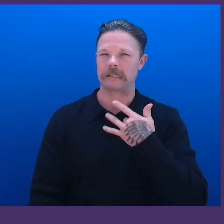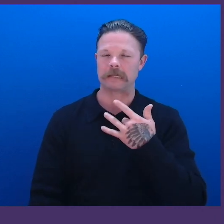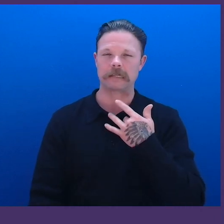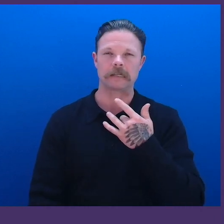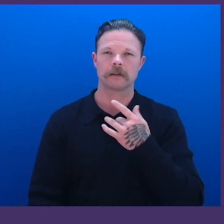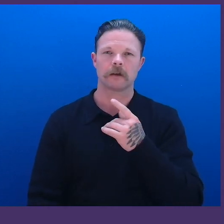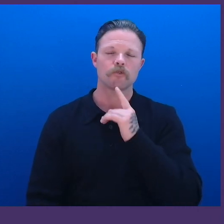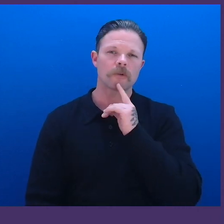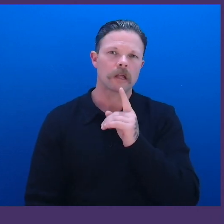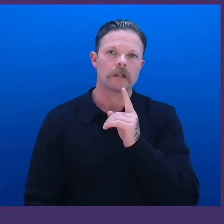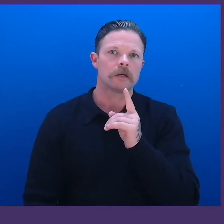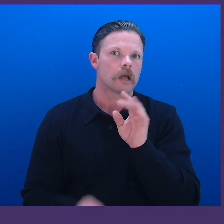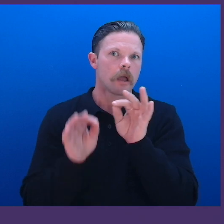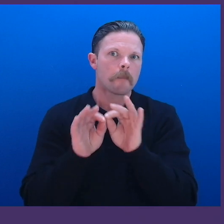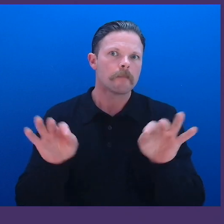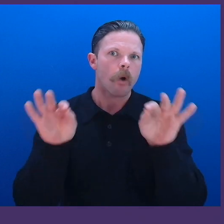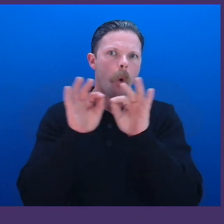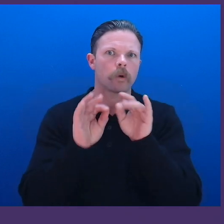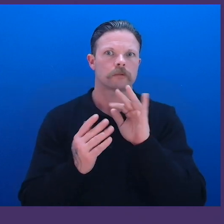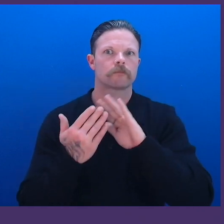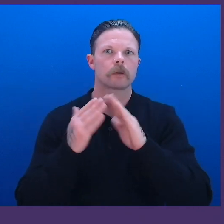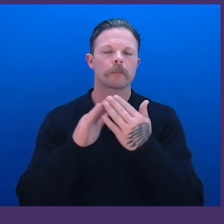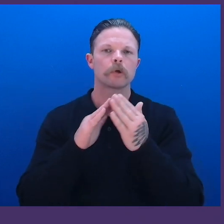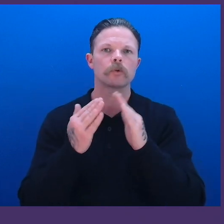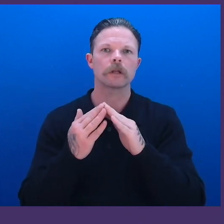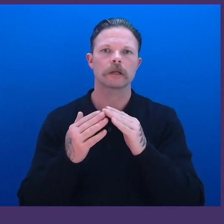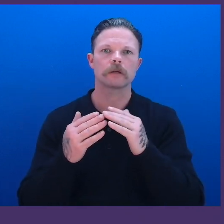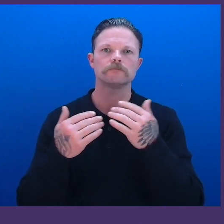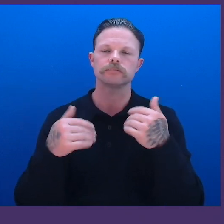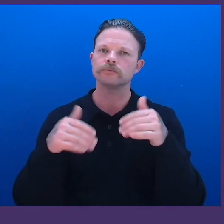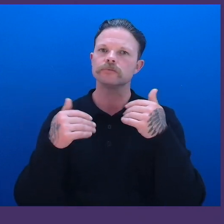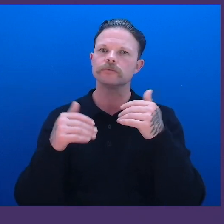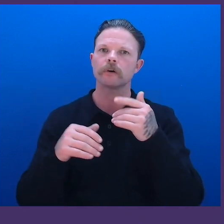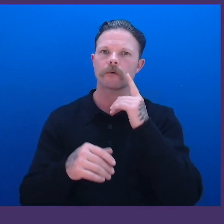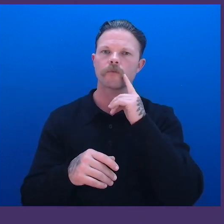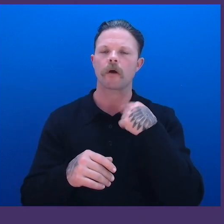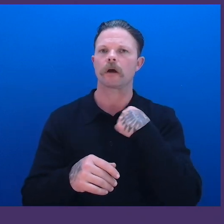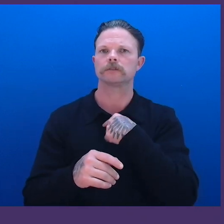importance of community in order to make sure